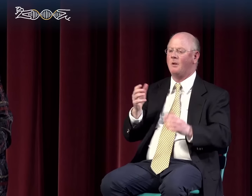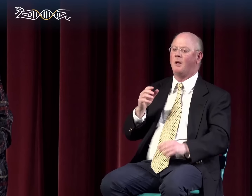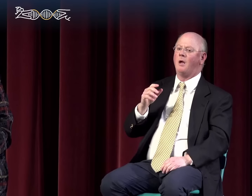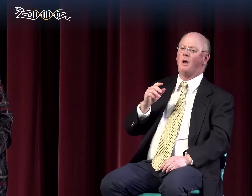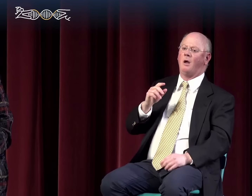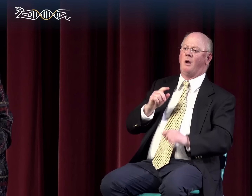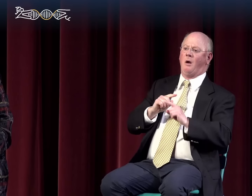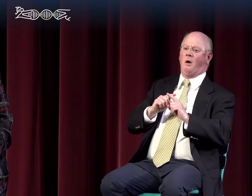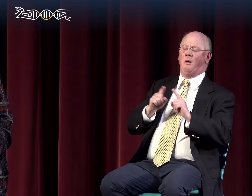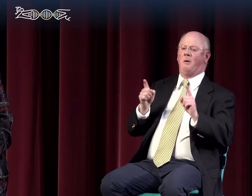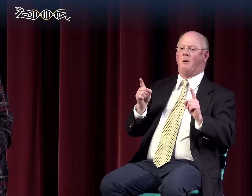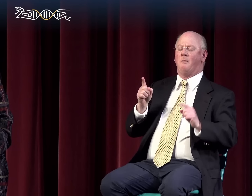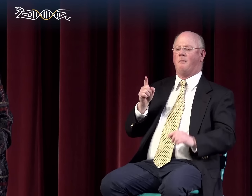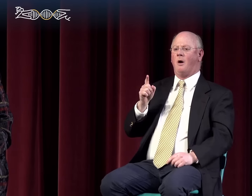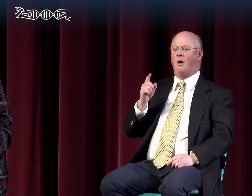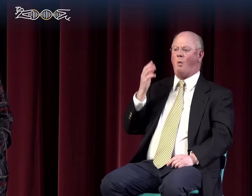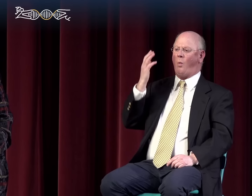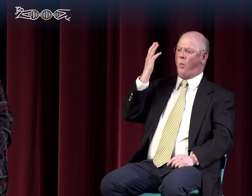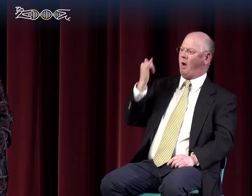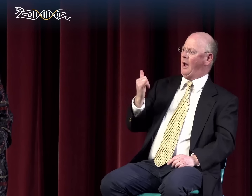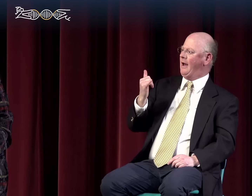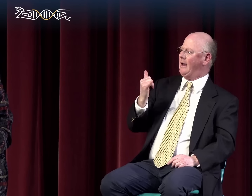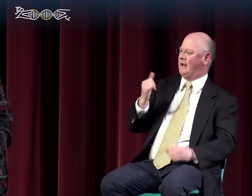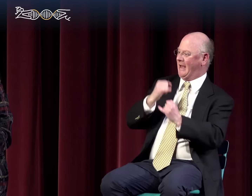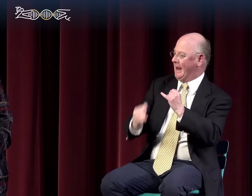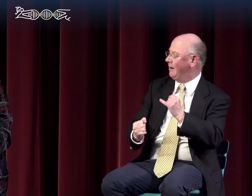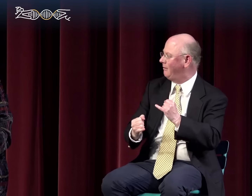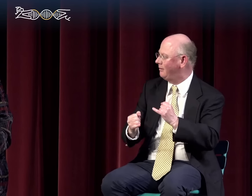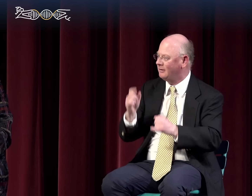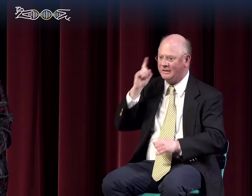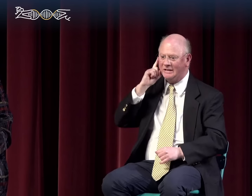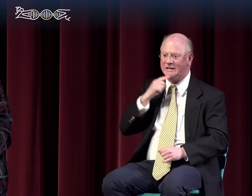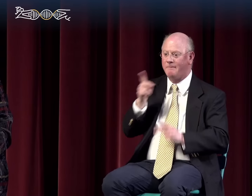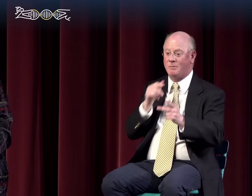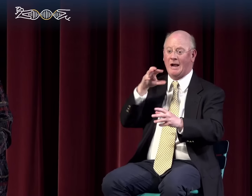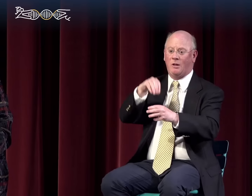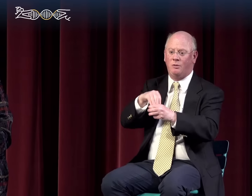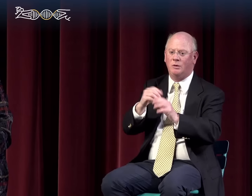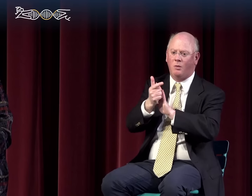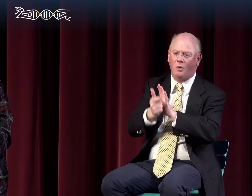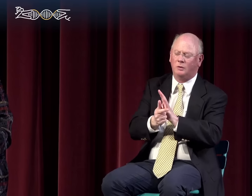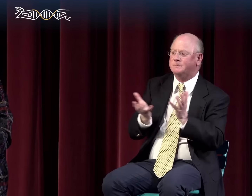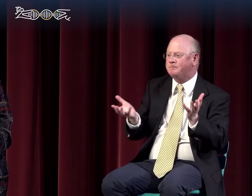ethical considerations but in the end, why were Deaf people not included in